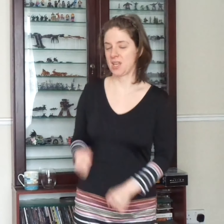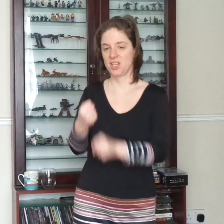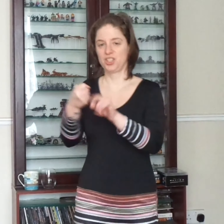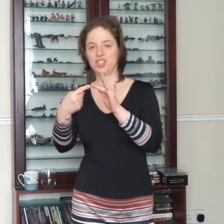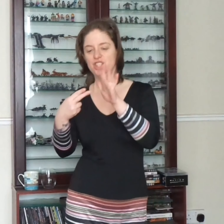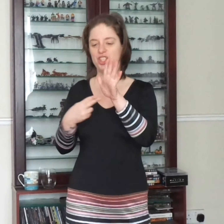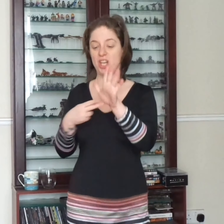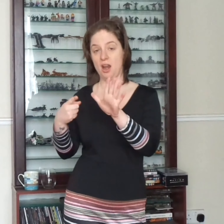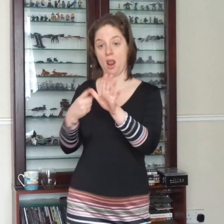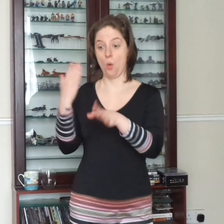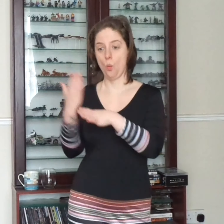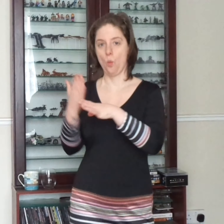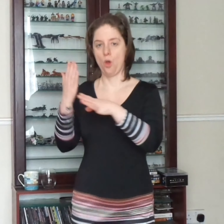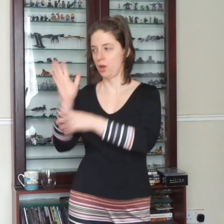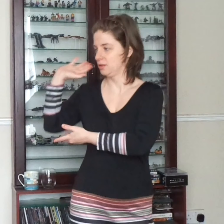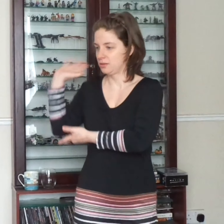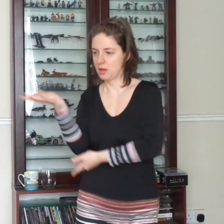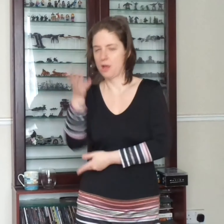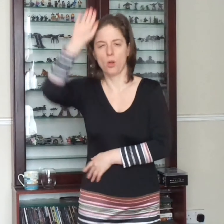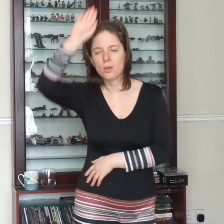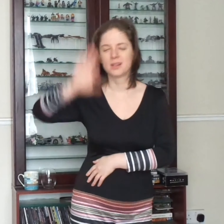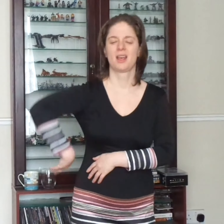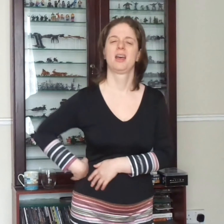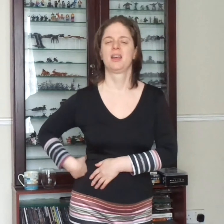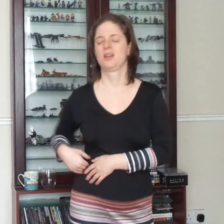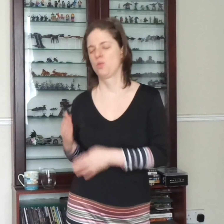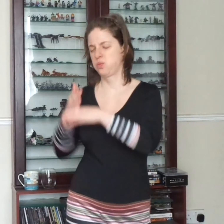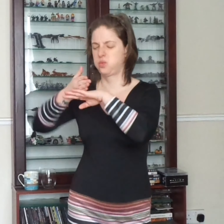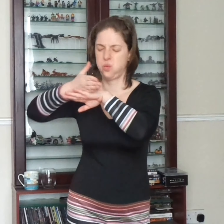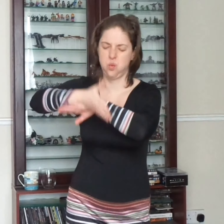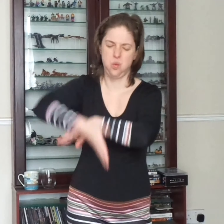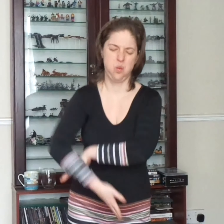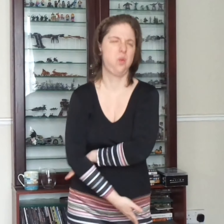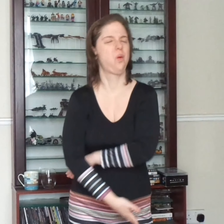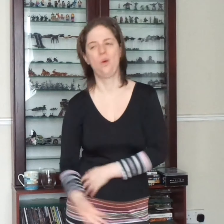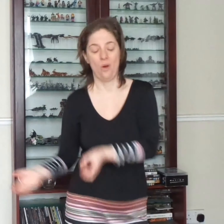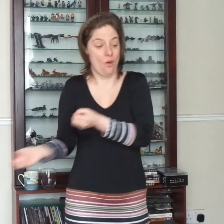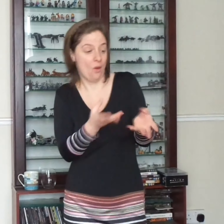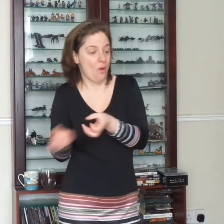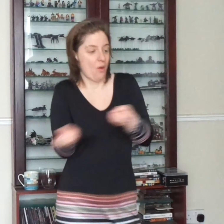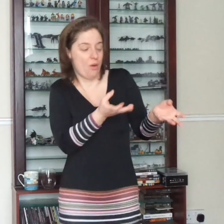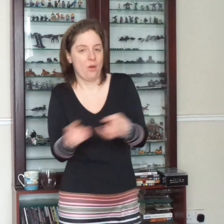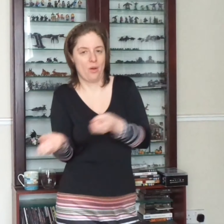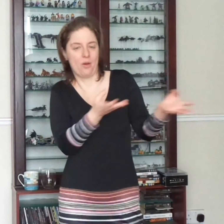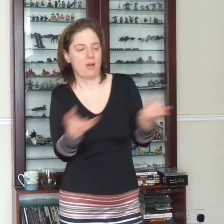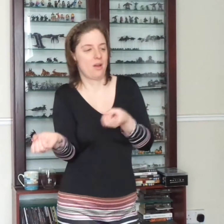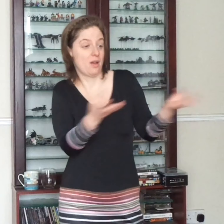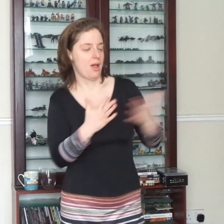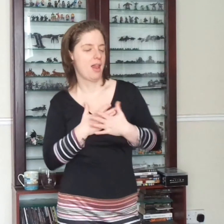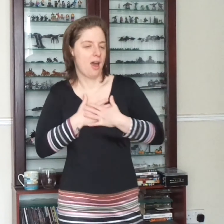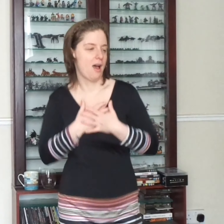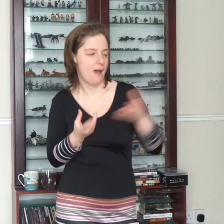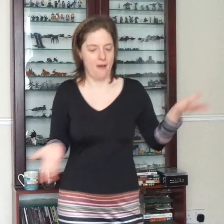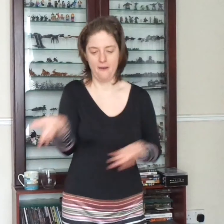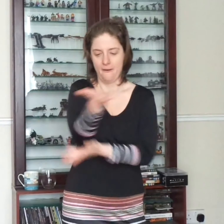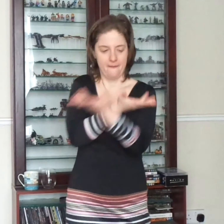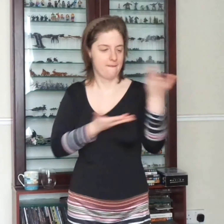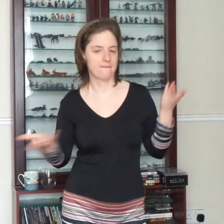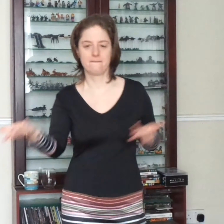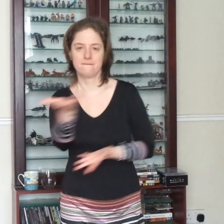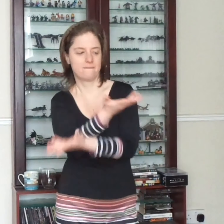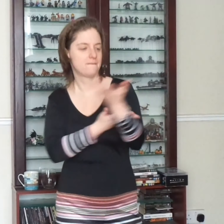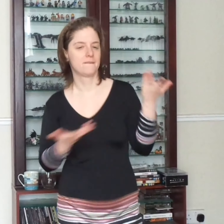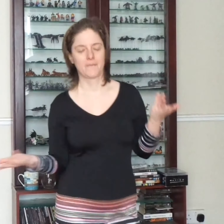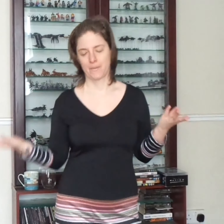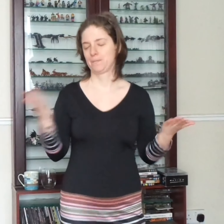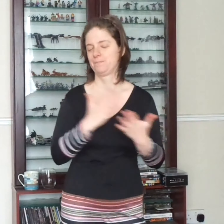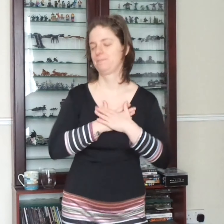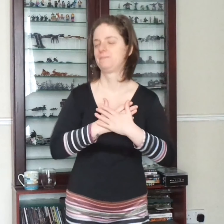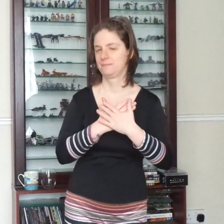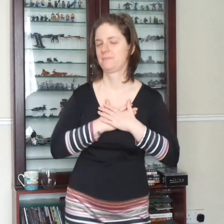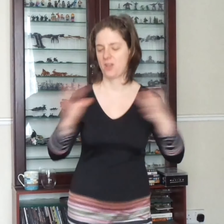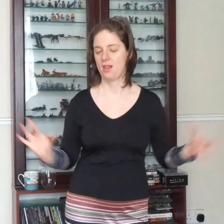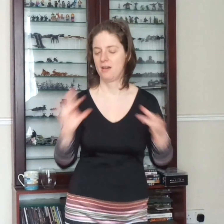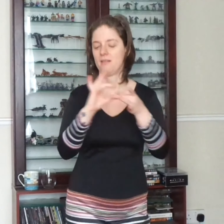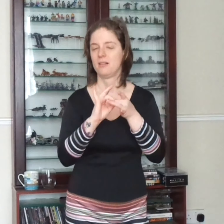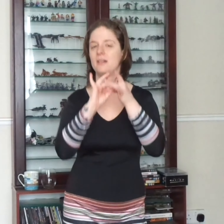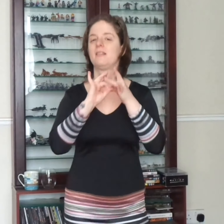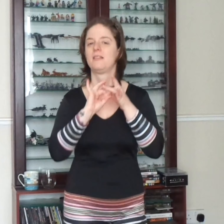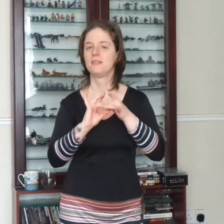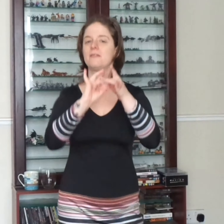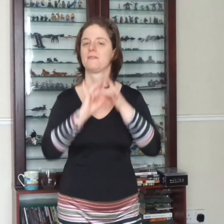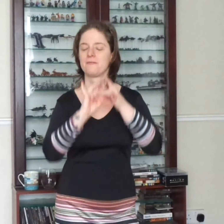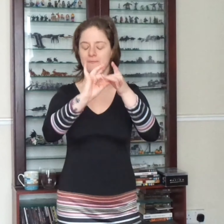Gina works the diner all day, Working for her man She brings home her pay, For love, for love